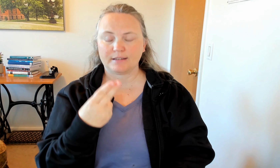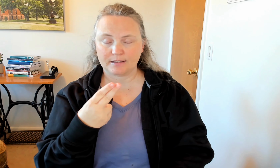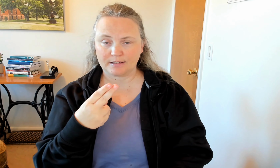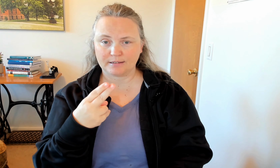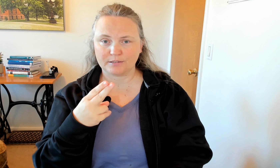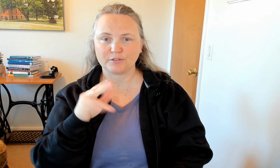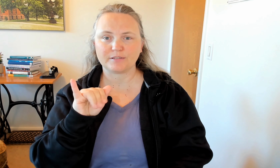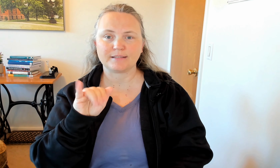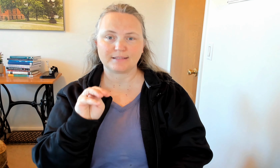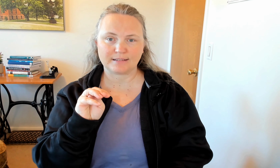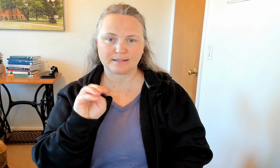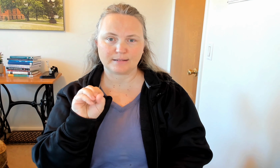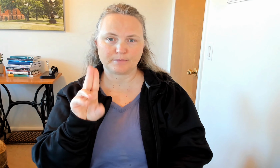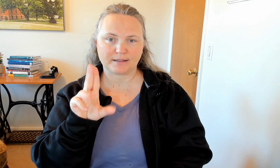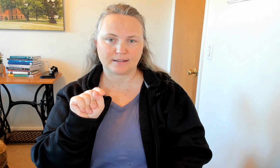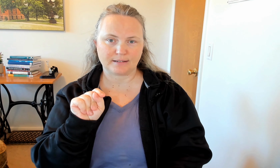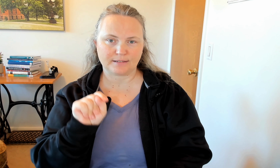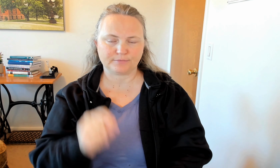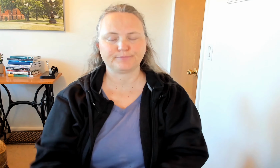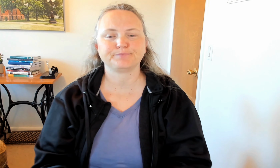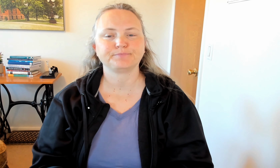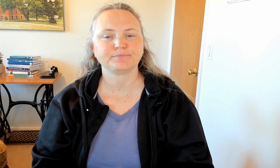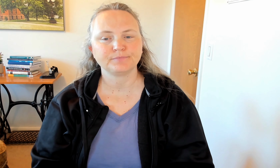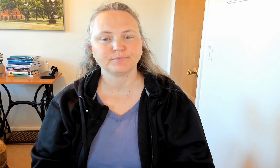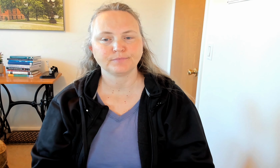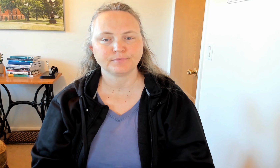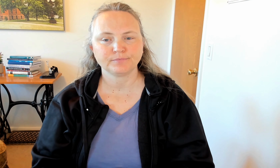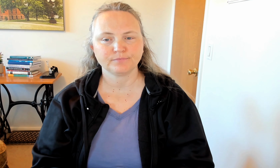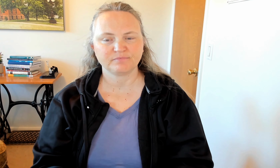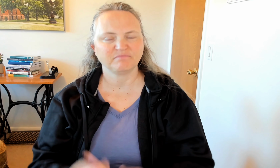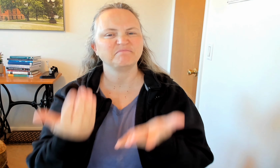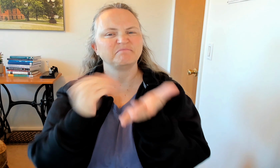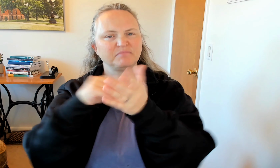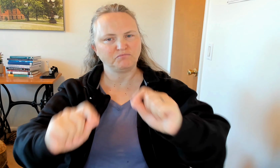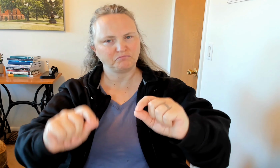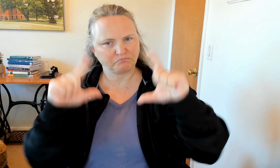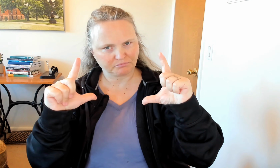So again, K J H is our key phrase to start it with, and then I'm out.